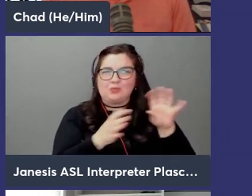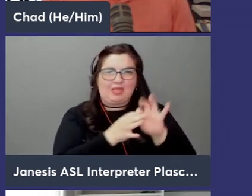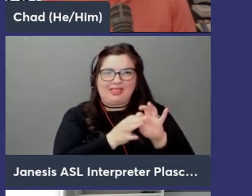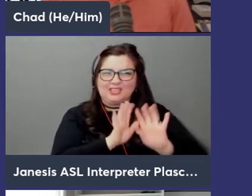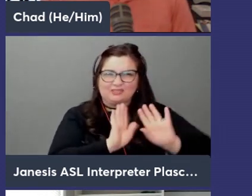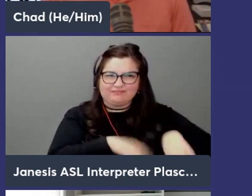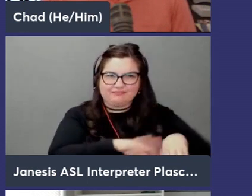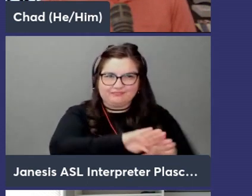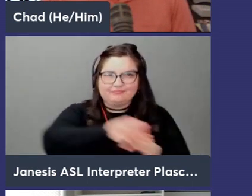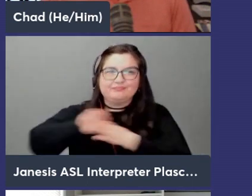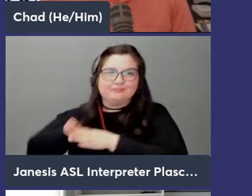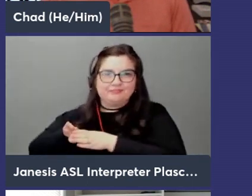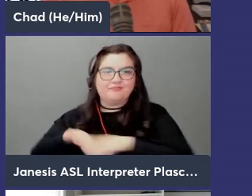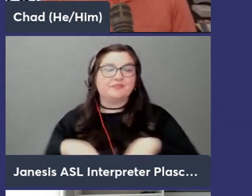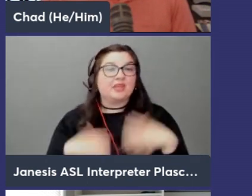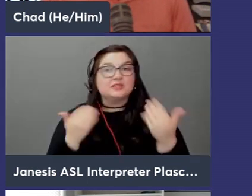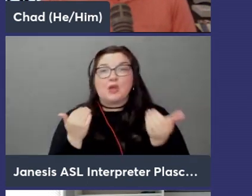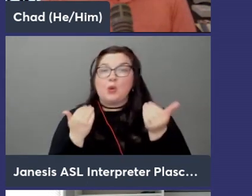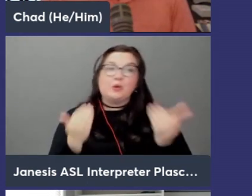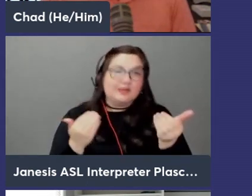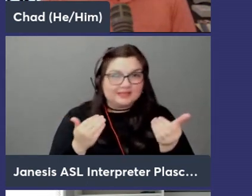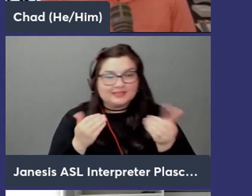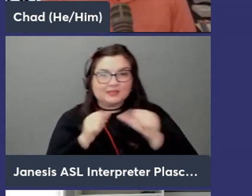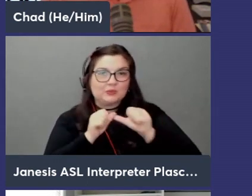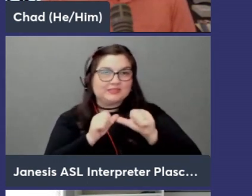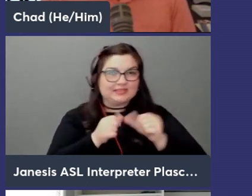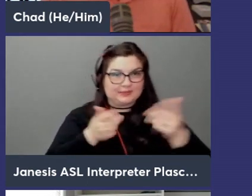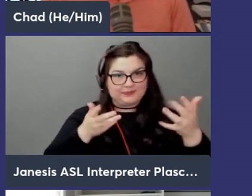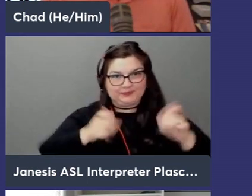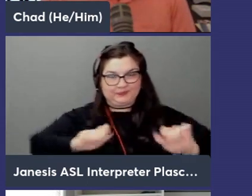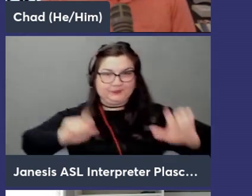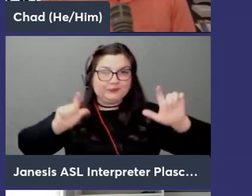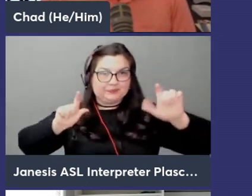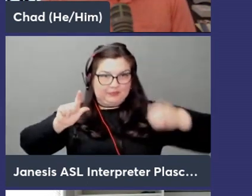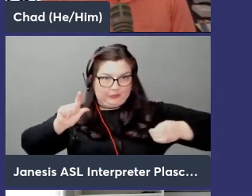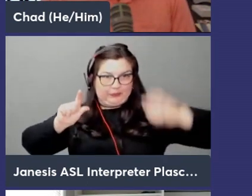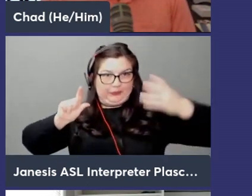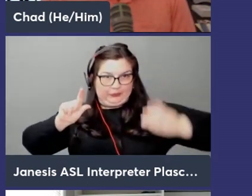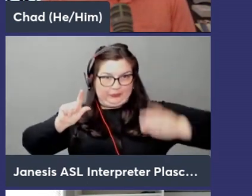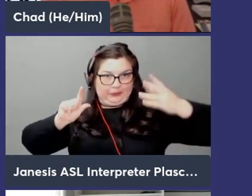So just to continue on here a little bit, we're also able to not just look